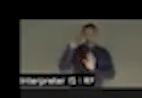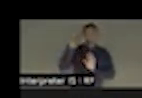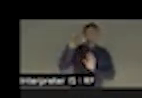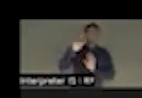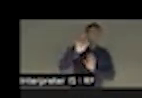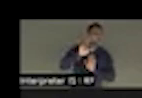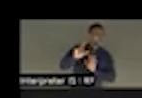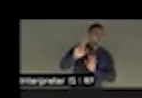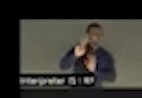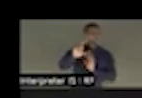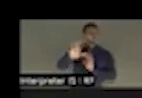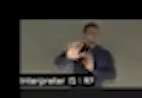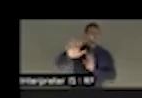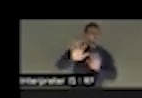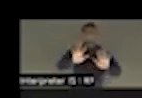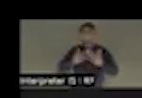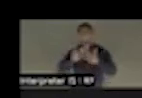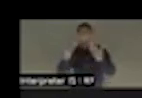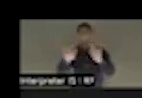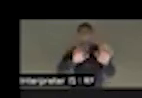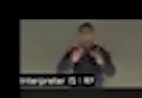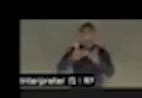move on to the two quick updates that I promised.